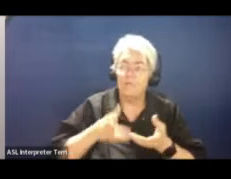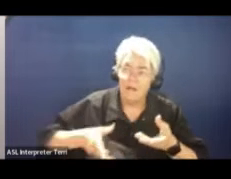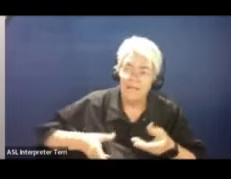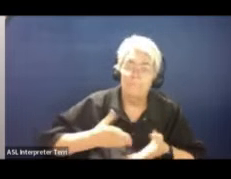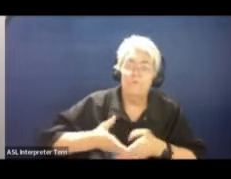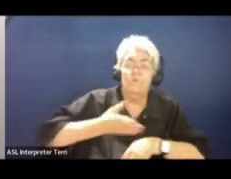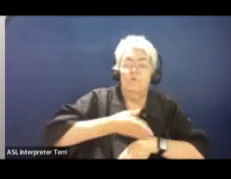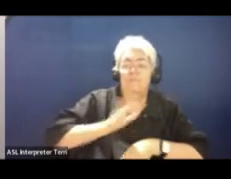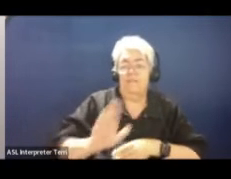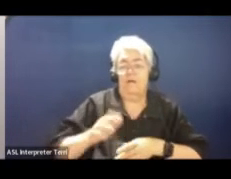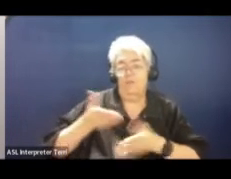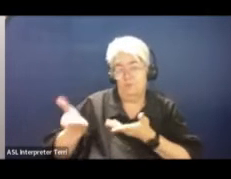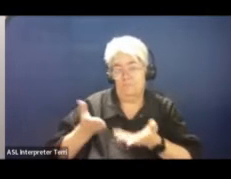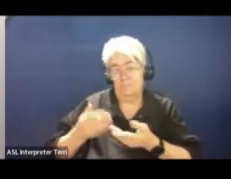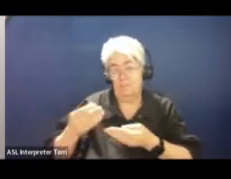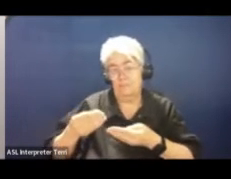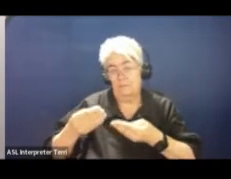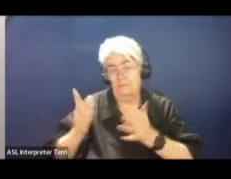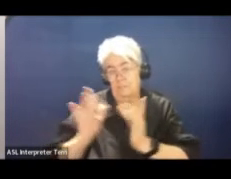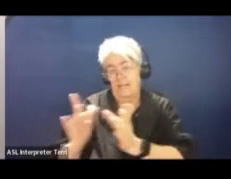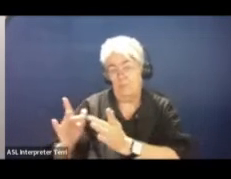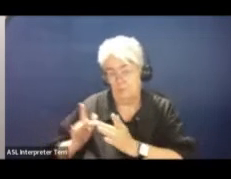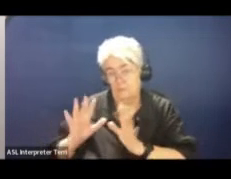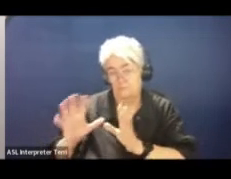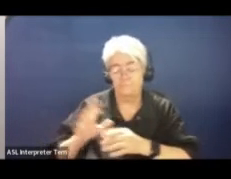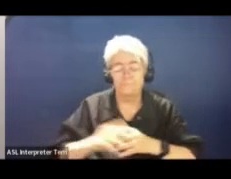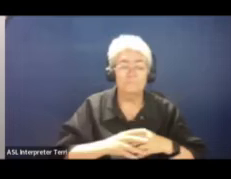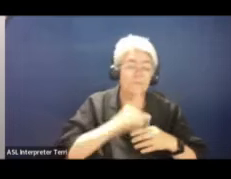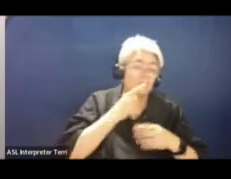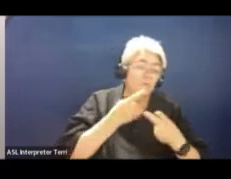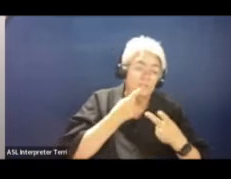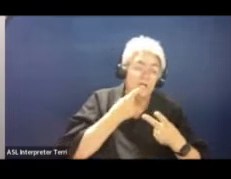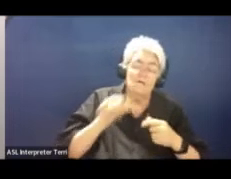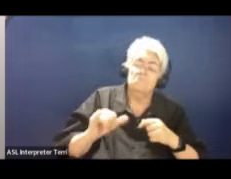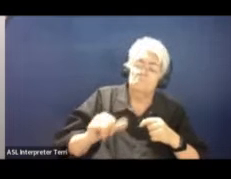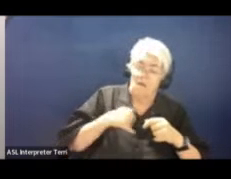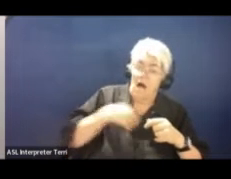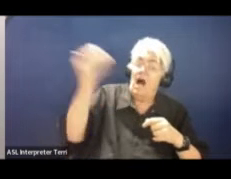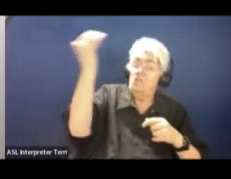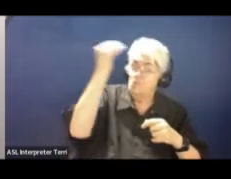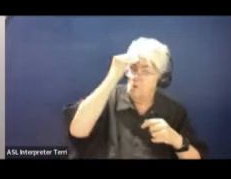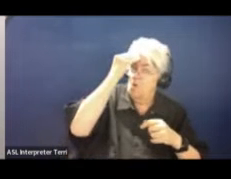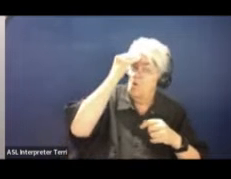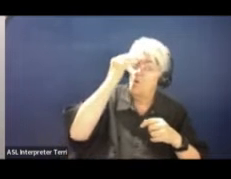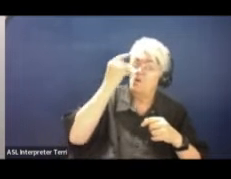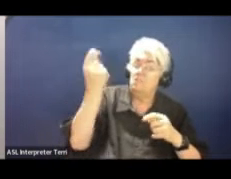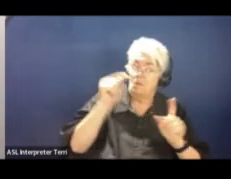connection for services. I'm sharing like, Hey, I'm aware of a resource that I think might be really good for the situation